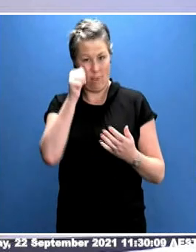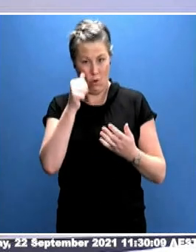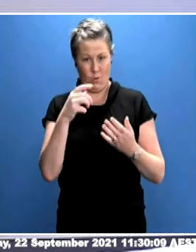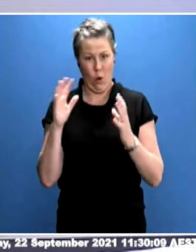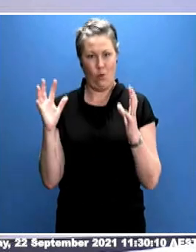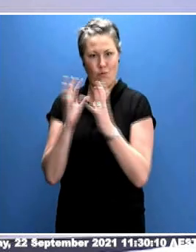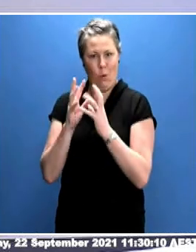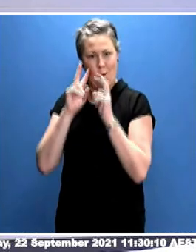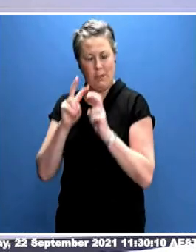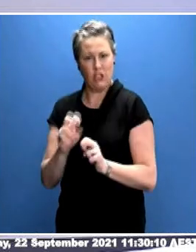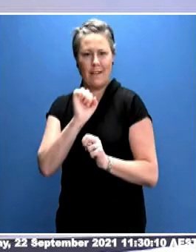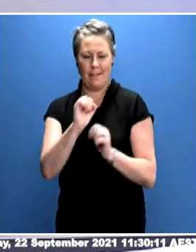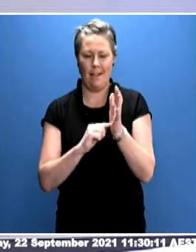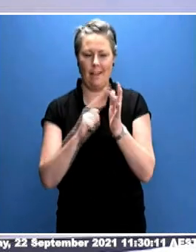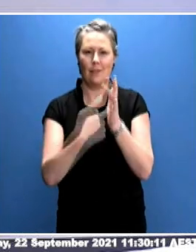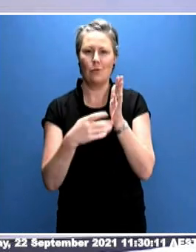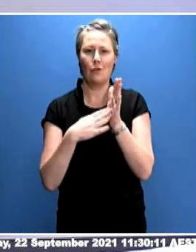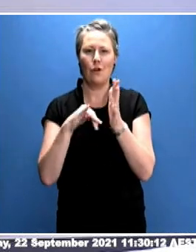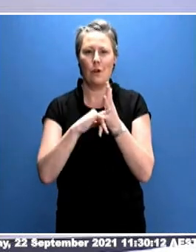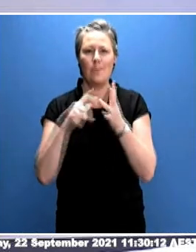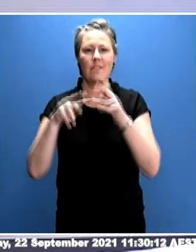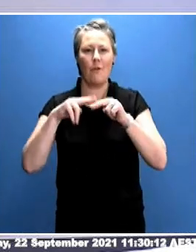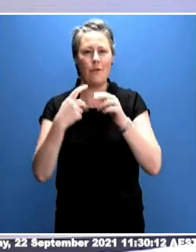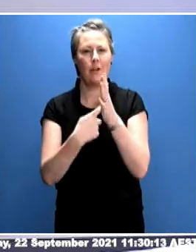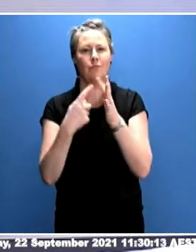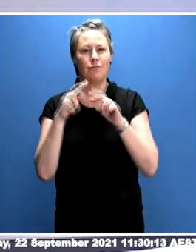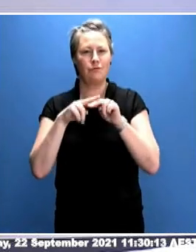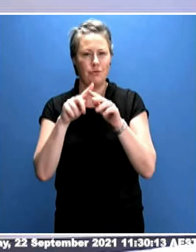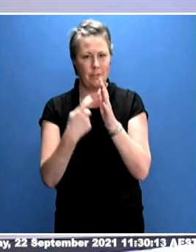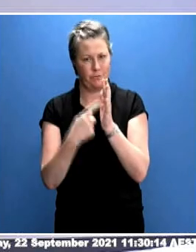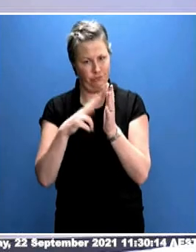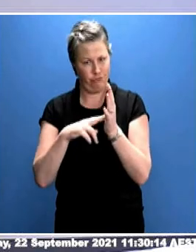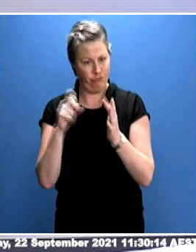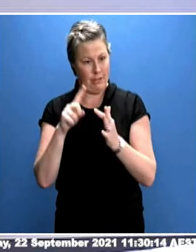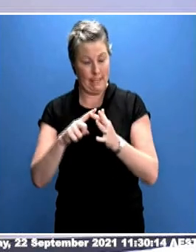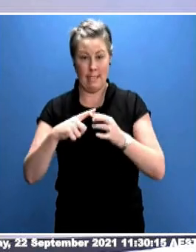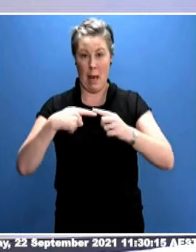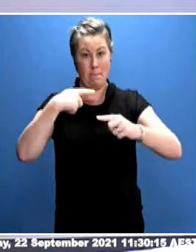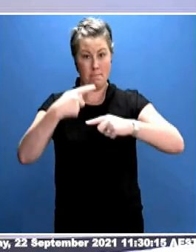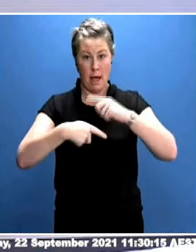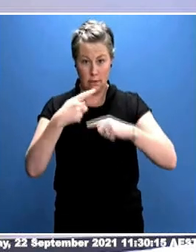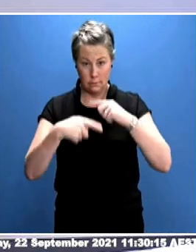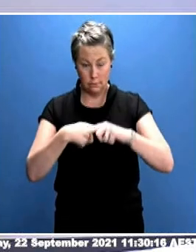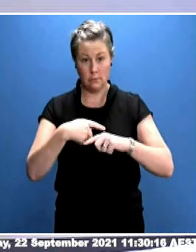which deal with violence, abuse, neglect and exploitation of people with a disability, so translated into this context, that means